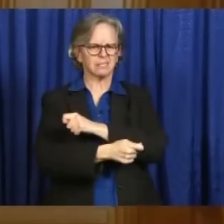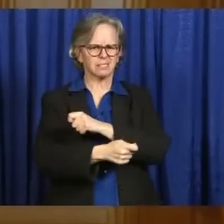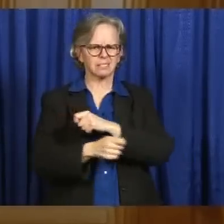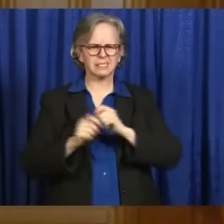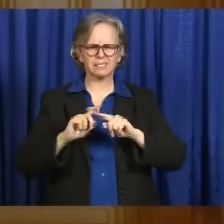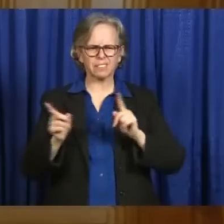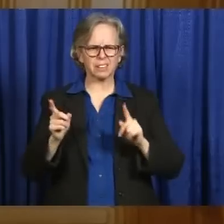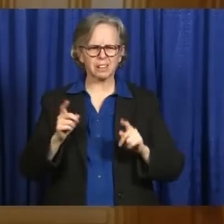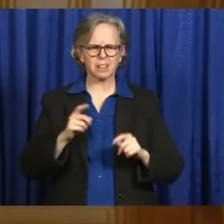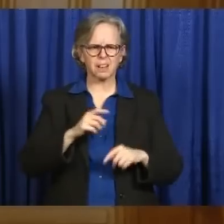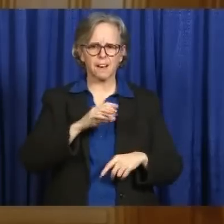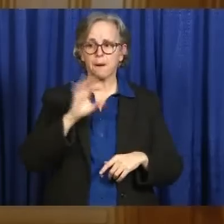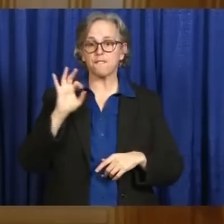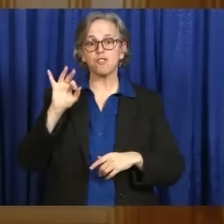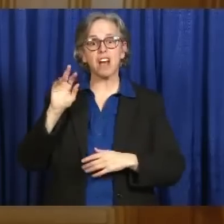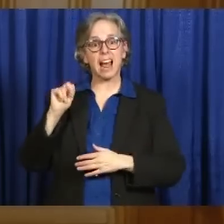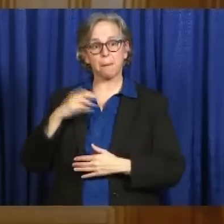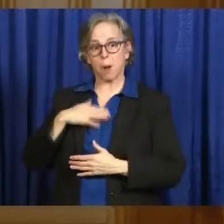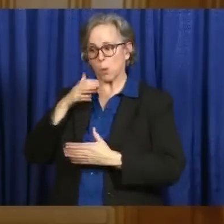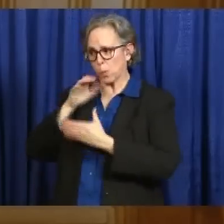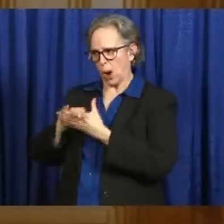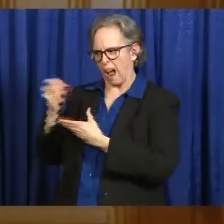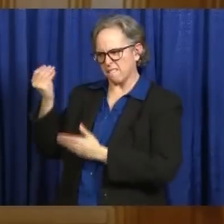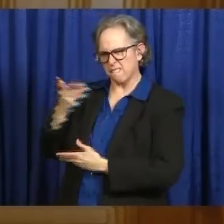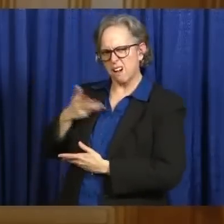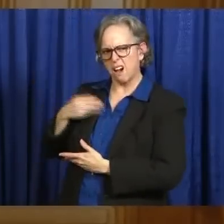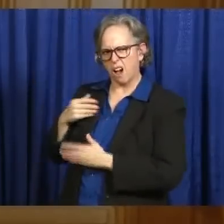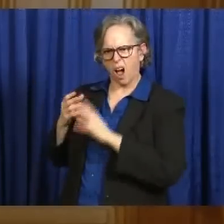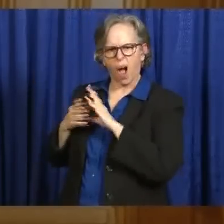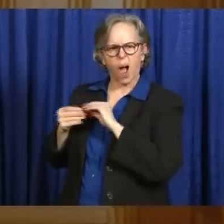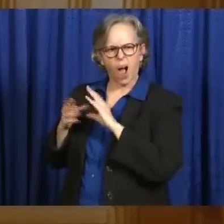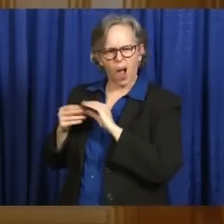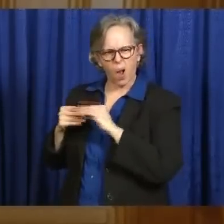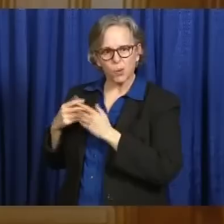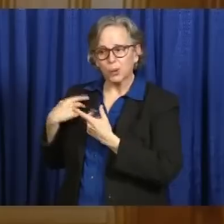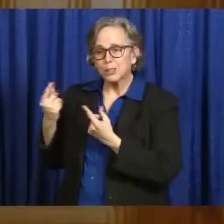ANYBODY. OUR ROUTINES HAVE CHANGED. WE